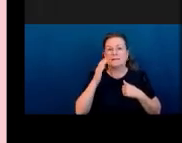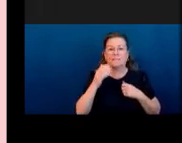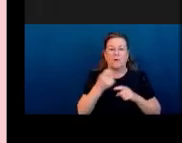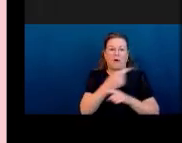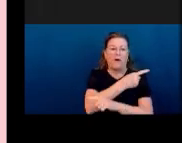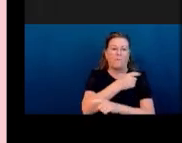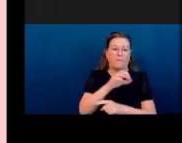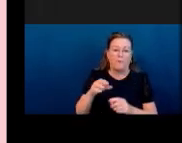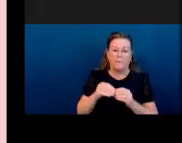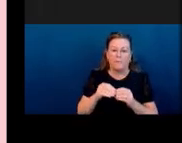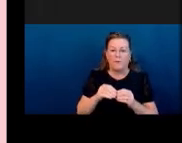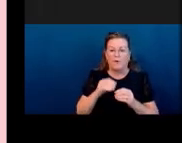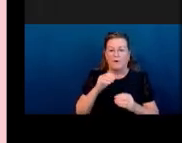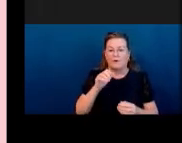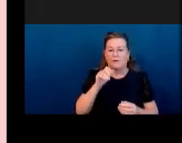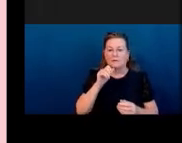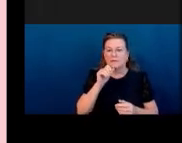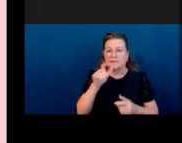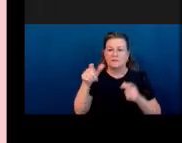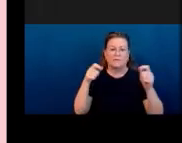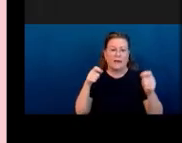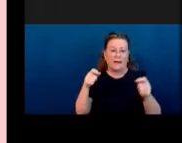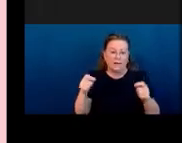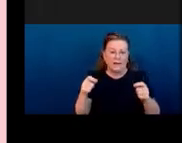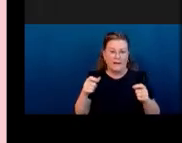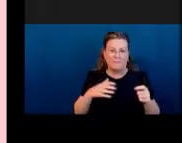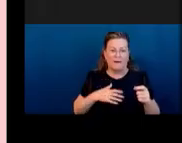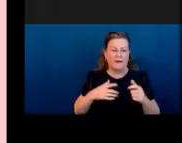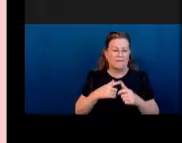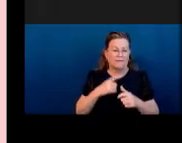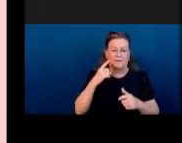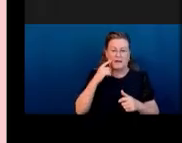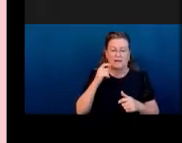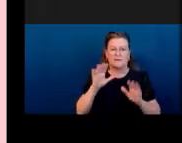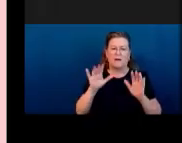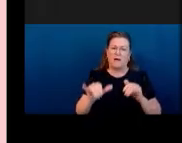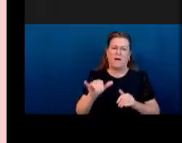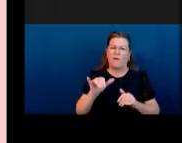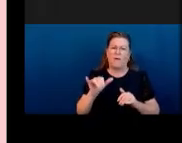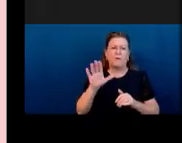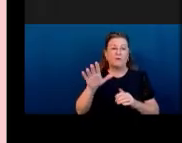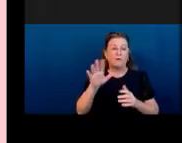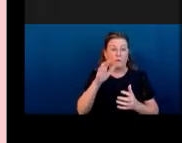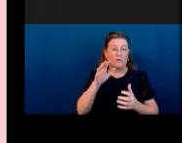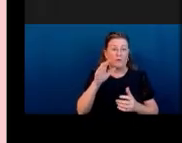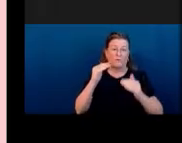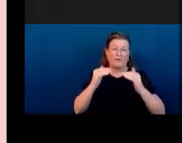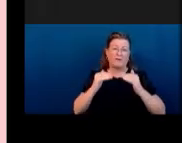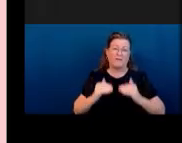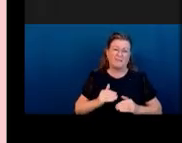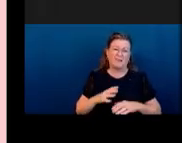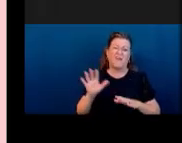dysregulated. My first thought isn't, oh, you're regressing or something. My first thought is, what's going on? Are you